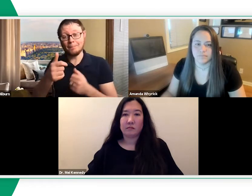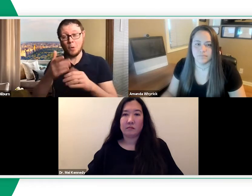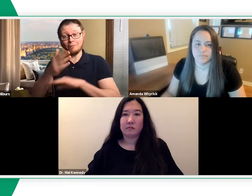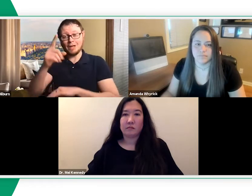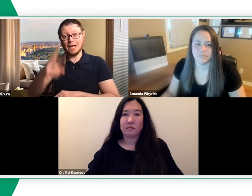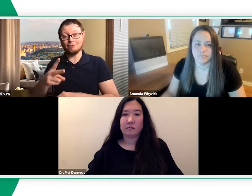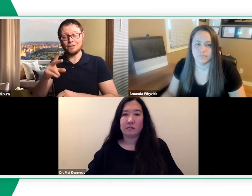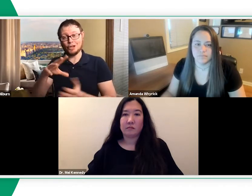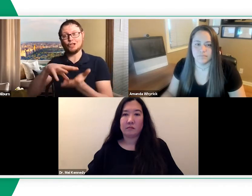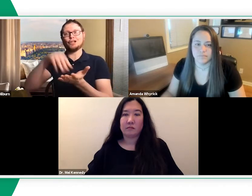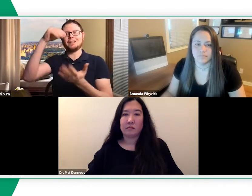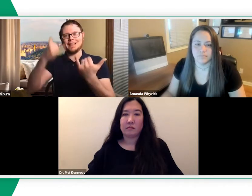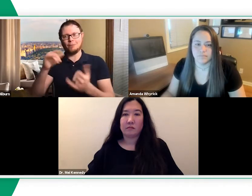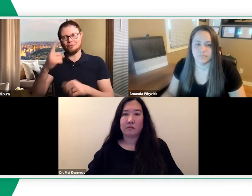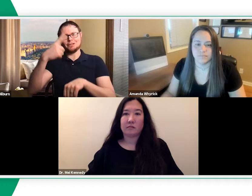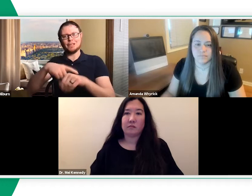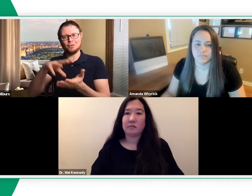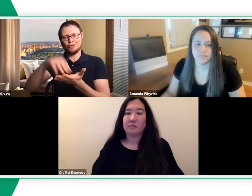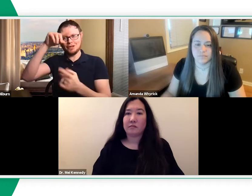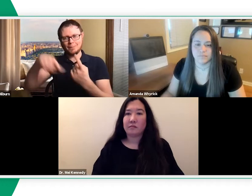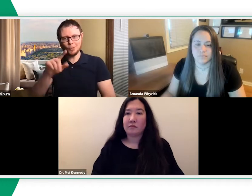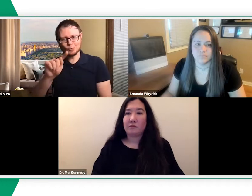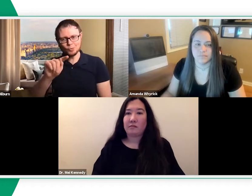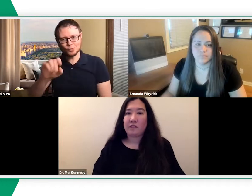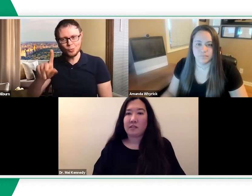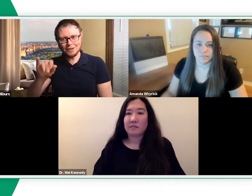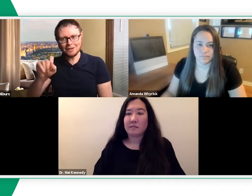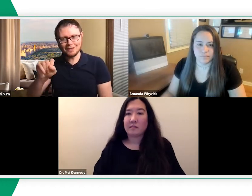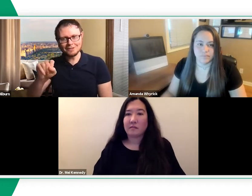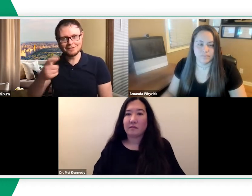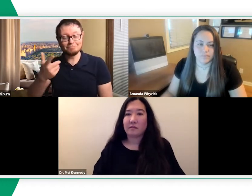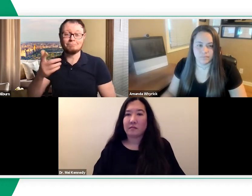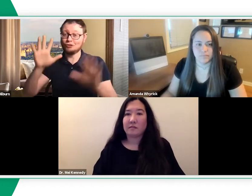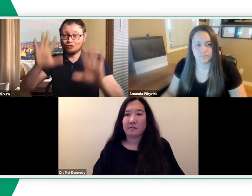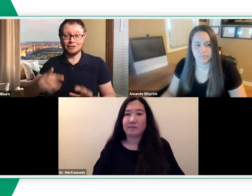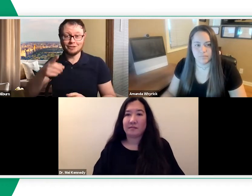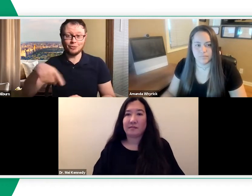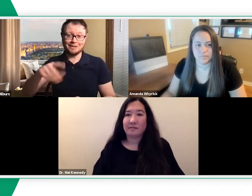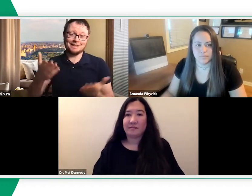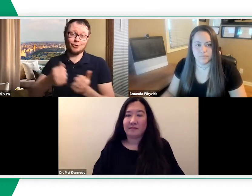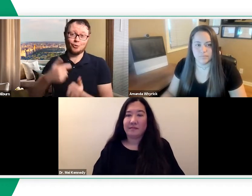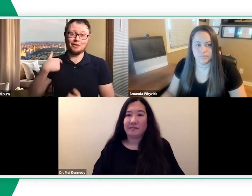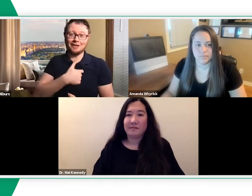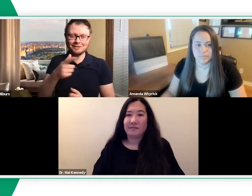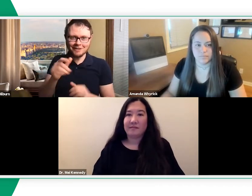that you're from? Oh, first time . . . I see almost half, first